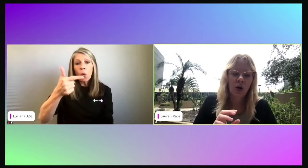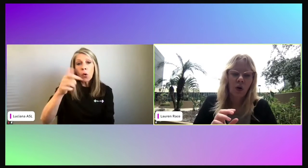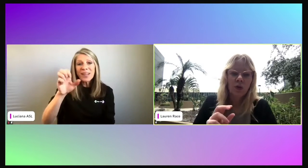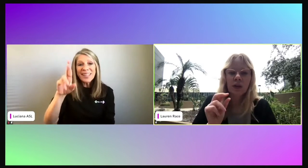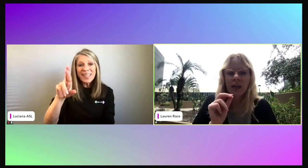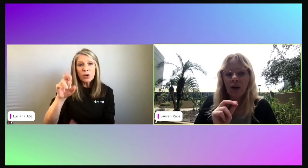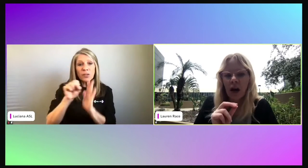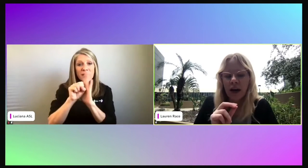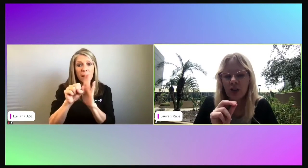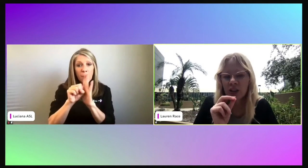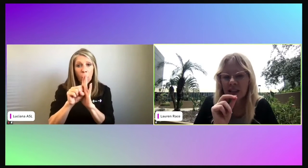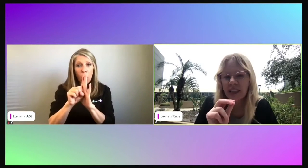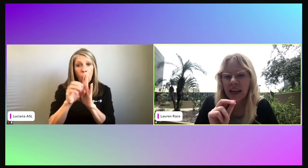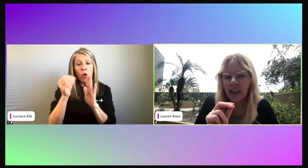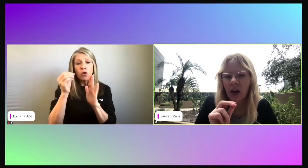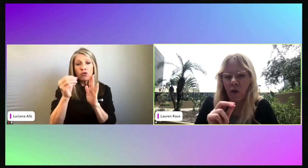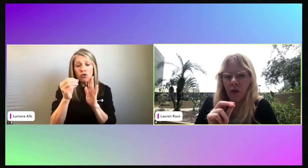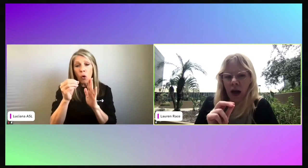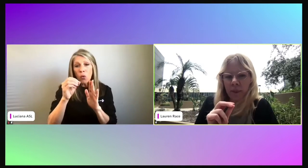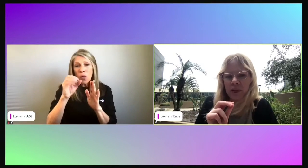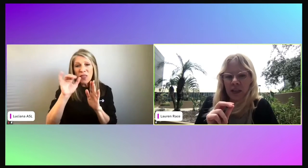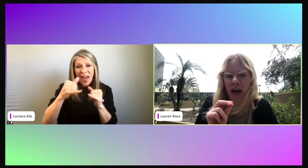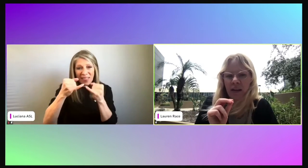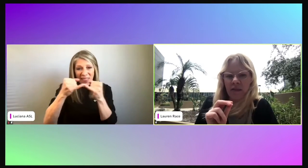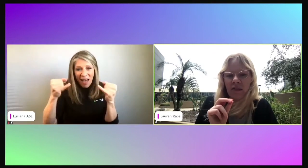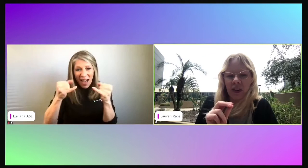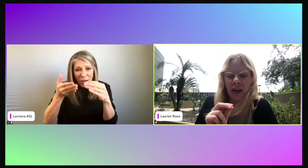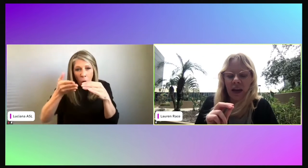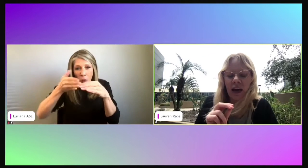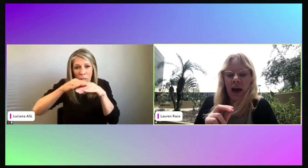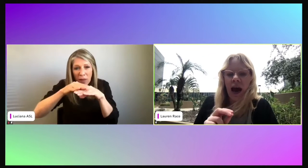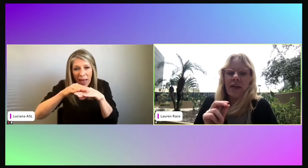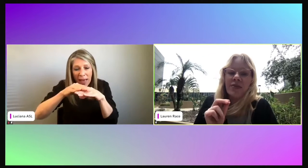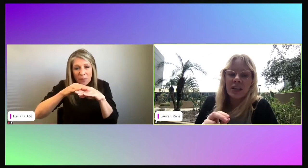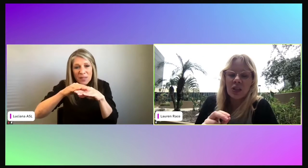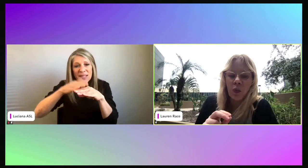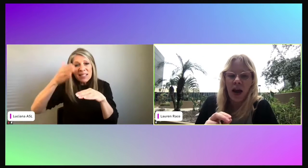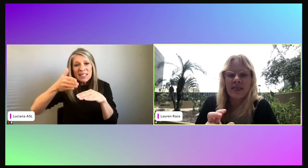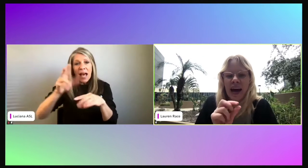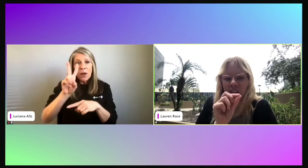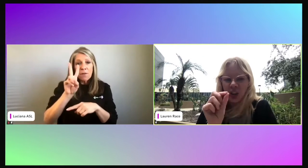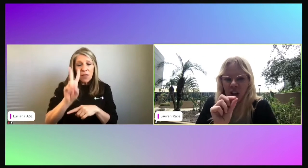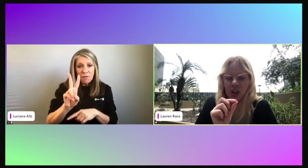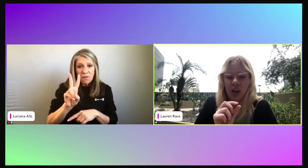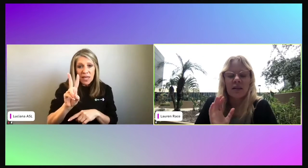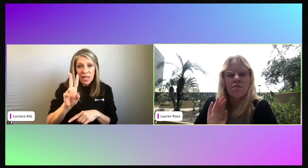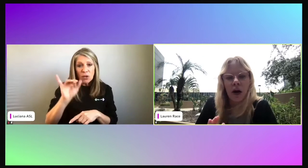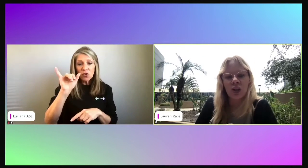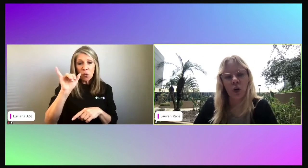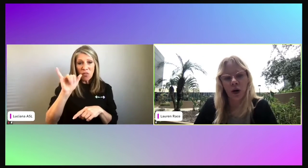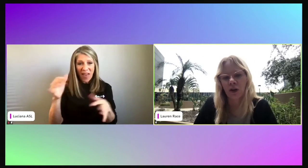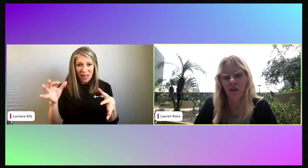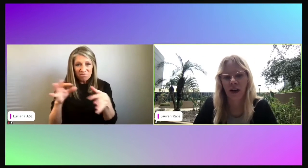point gap, very specific, that lead from the VA to either the exit or gear symbols. And so the leader